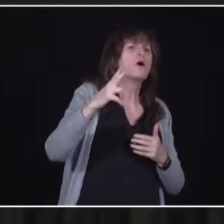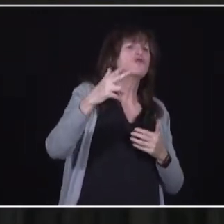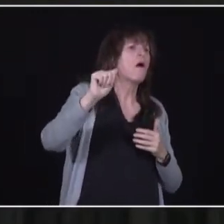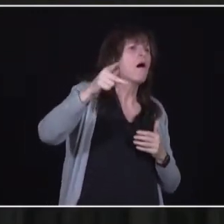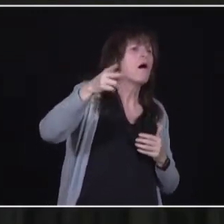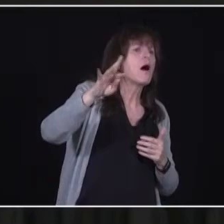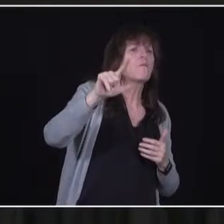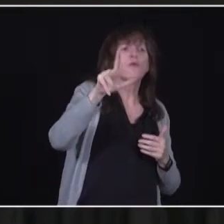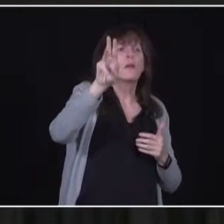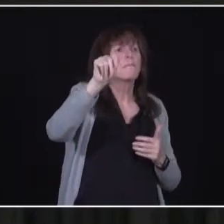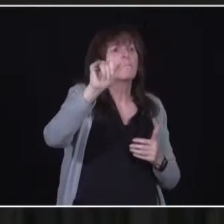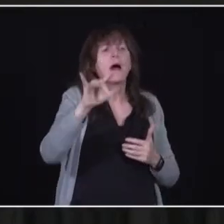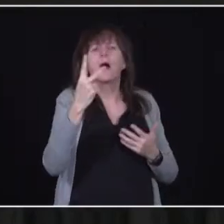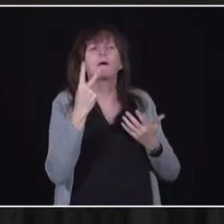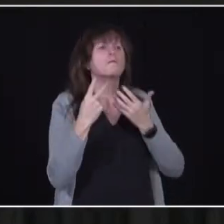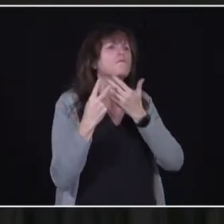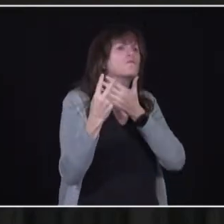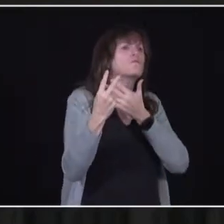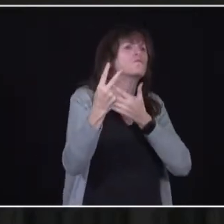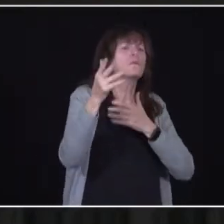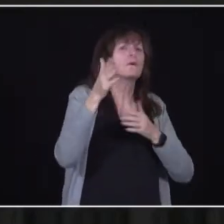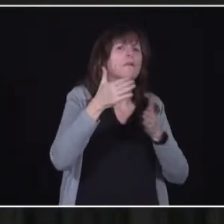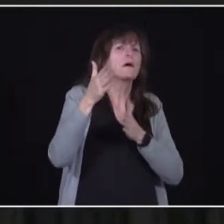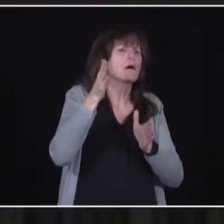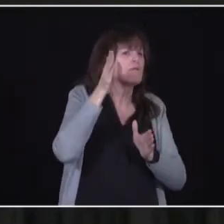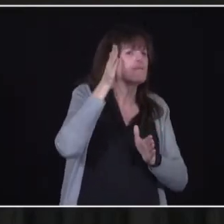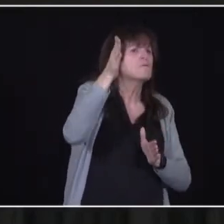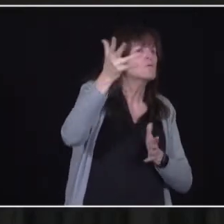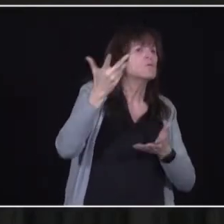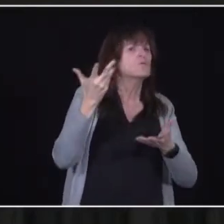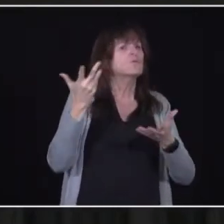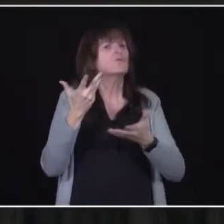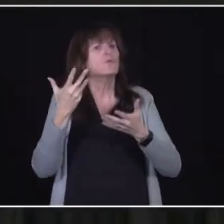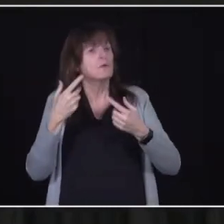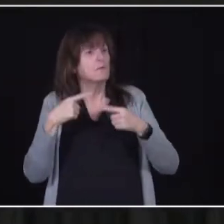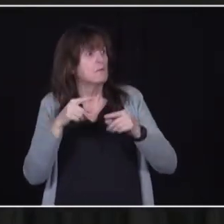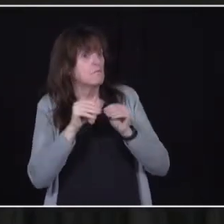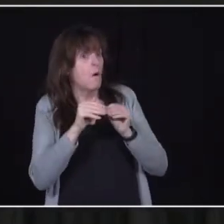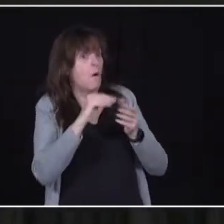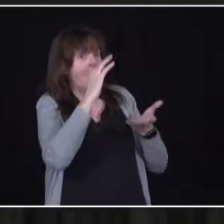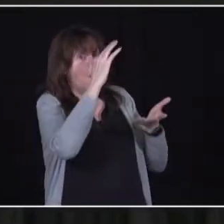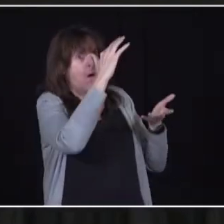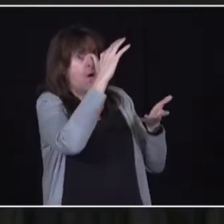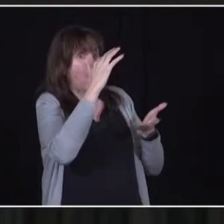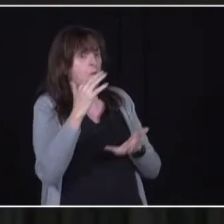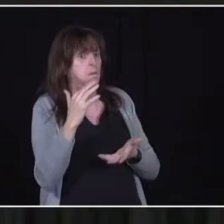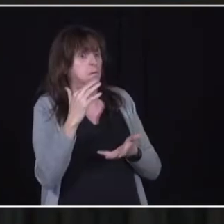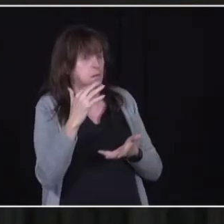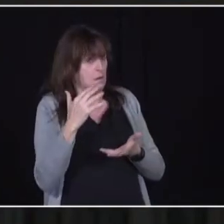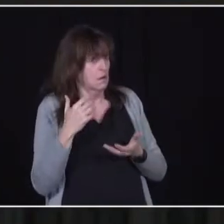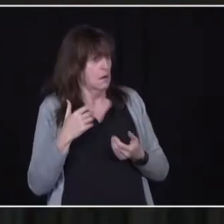in March, April, May, and planning for the future when we have vaccines so I appreciate the work that General